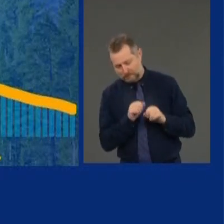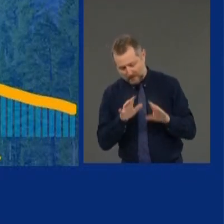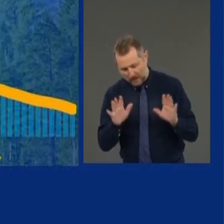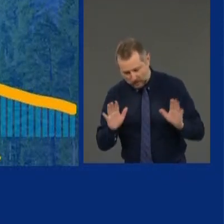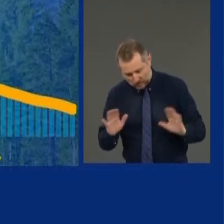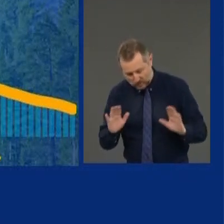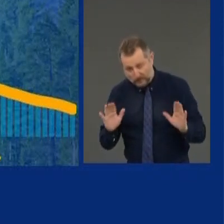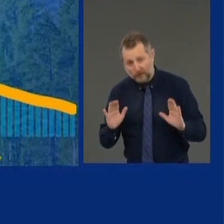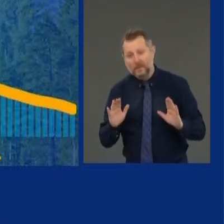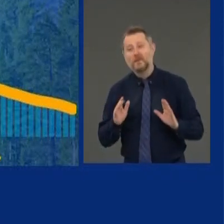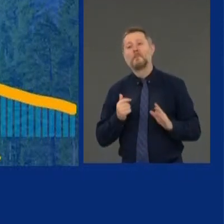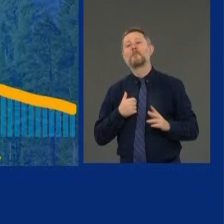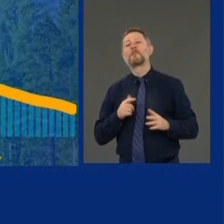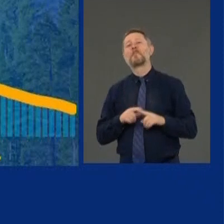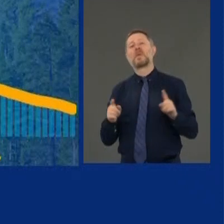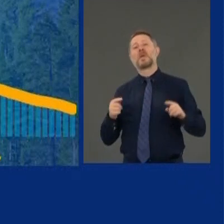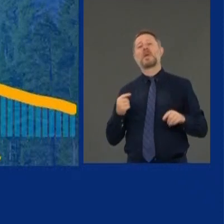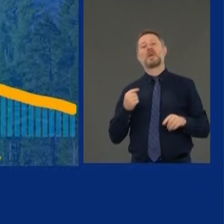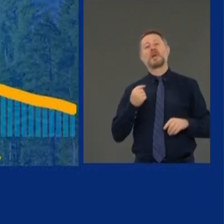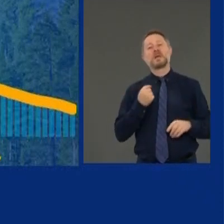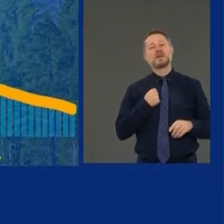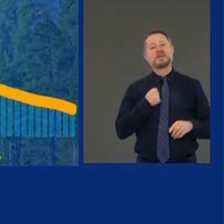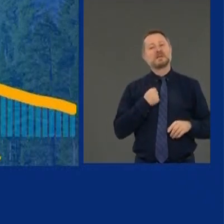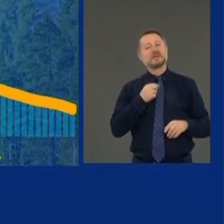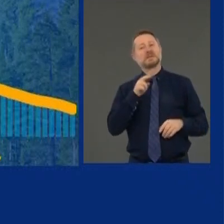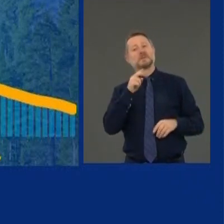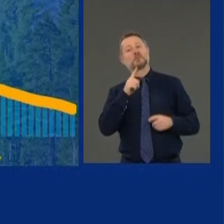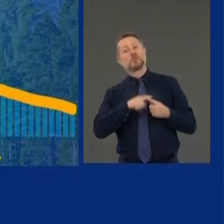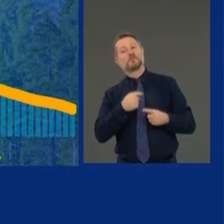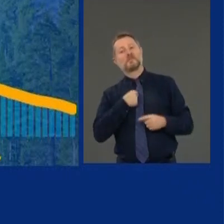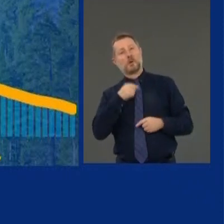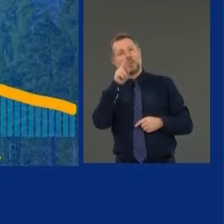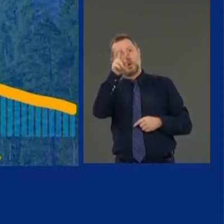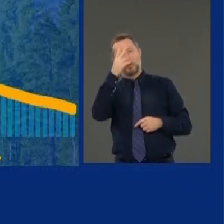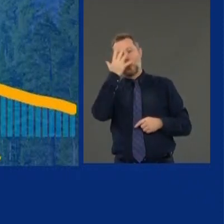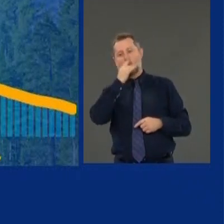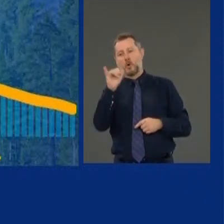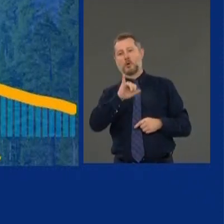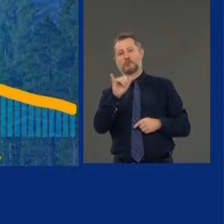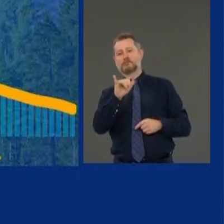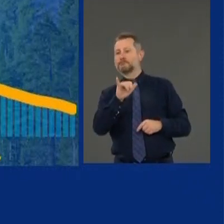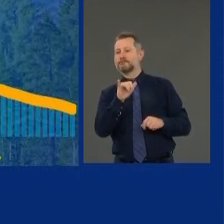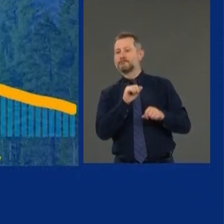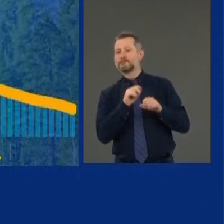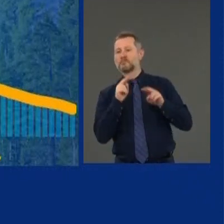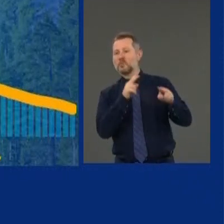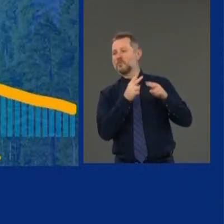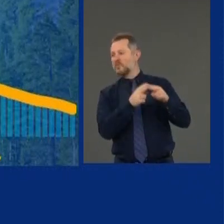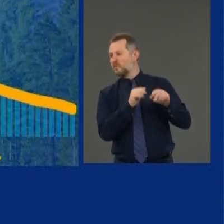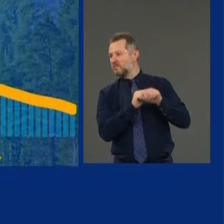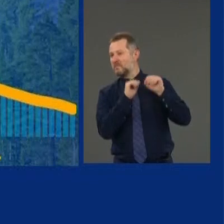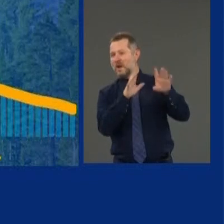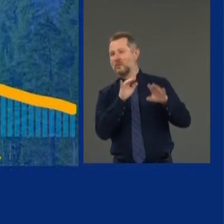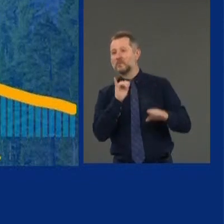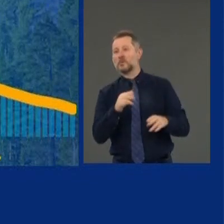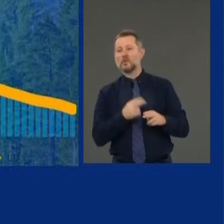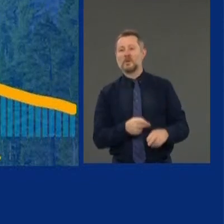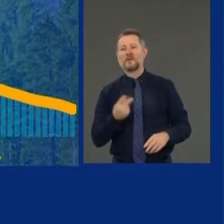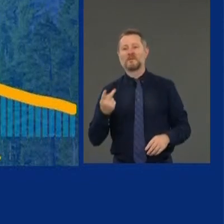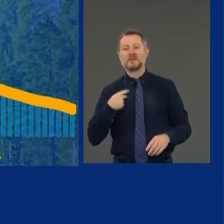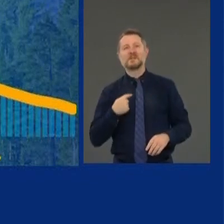BECAUSE IT DOESN'T EXIST.